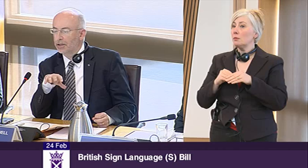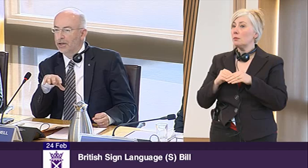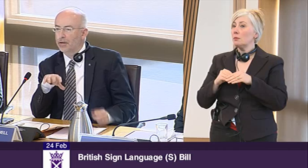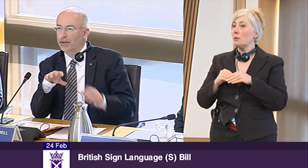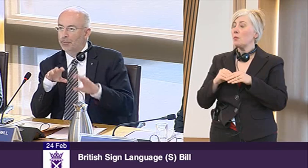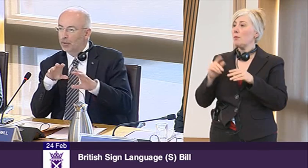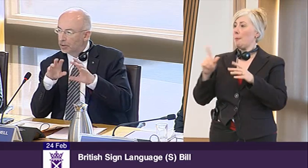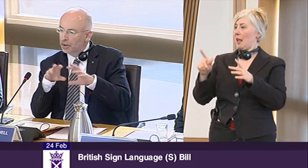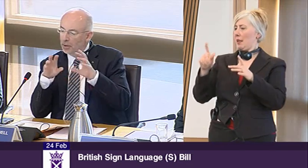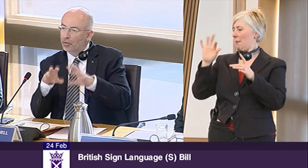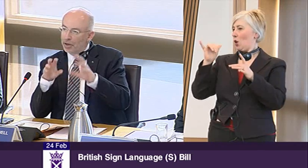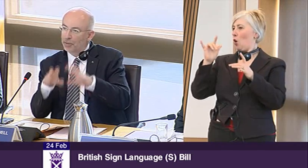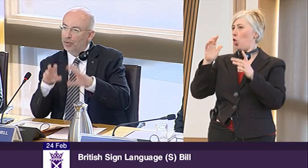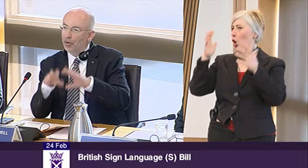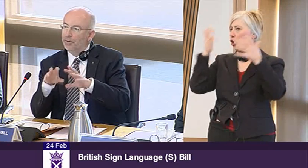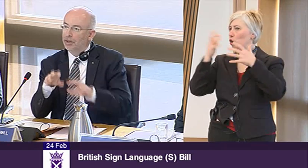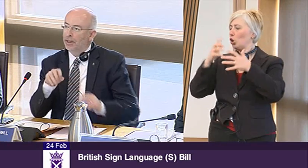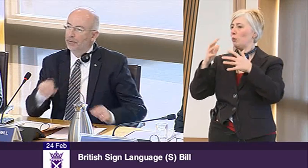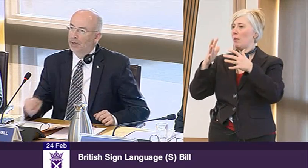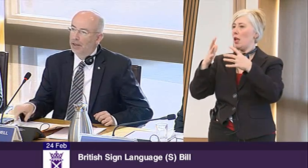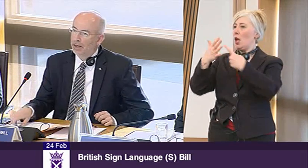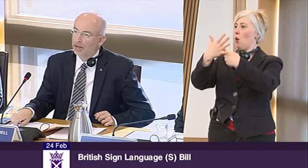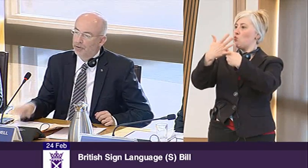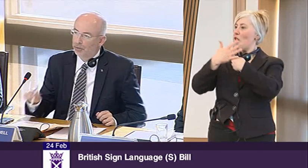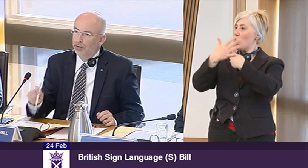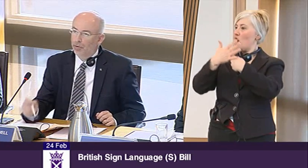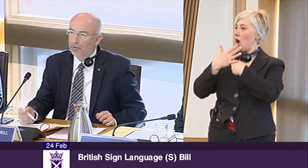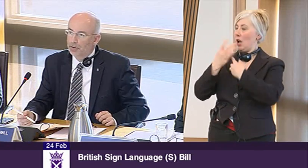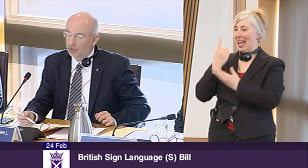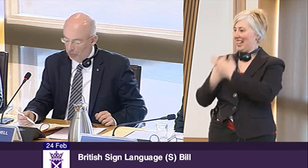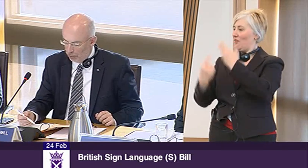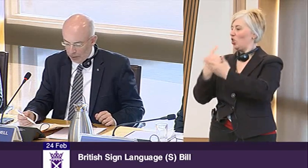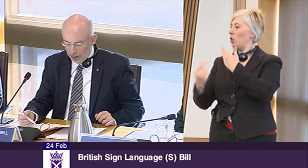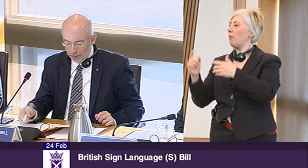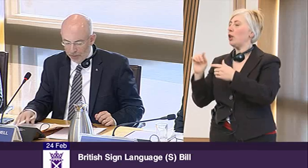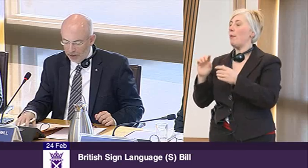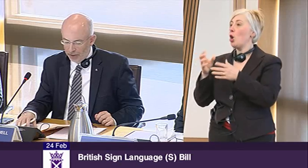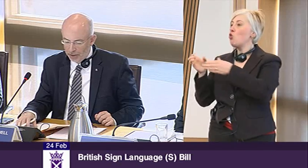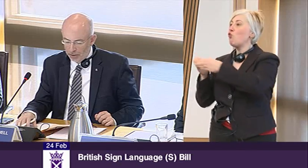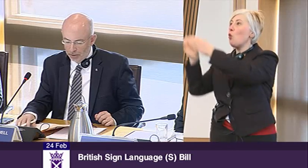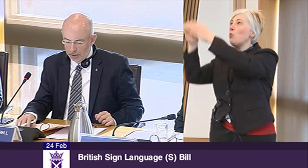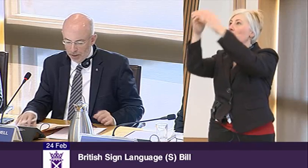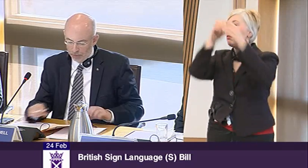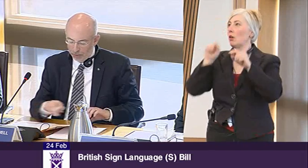concerned about the pressure on individuals and groups to provide advice and to review